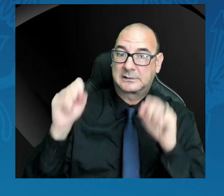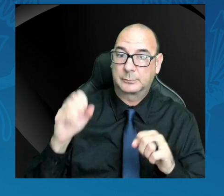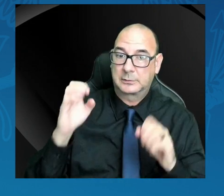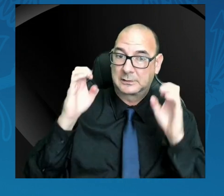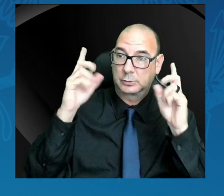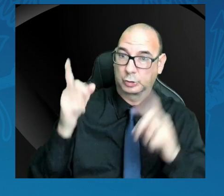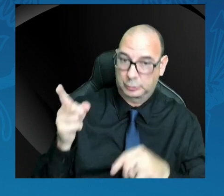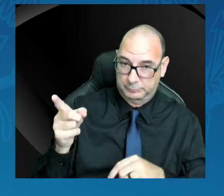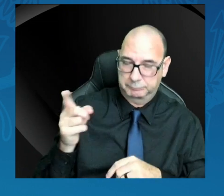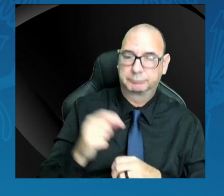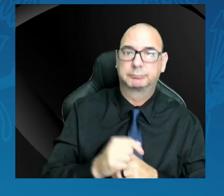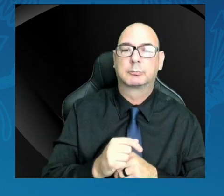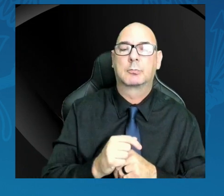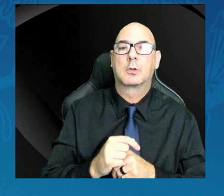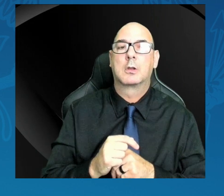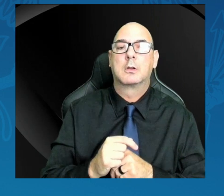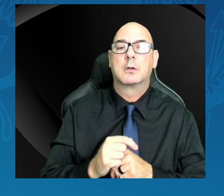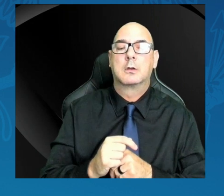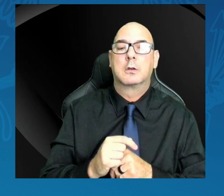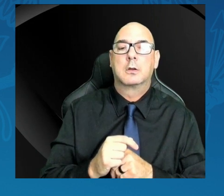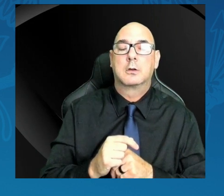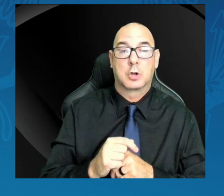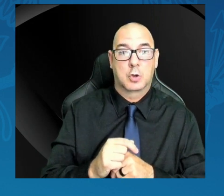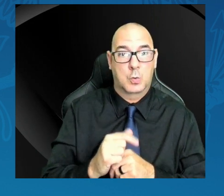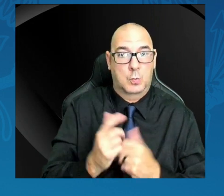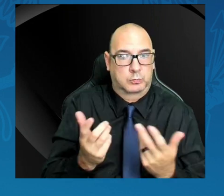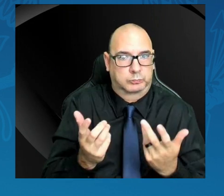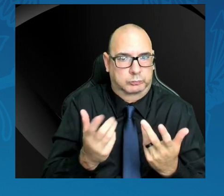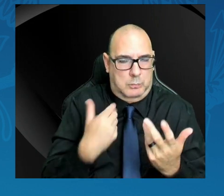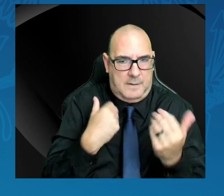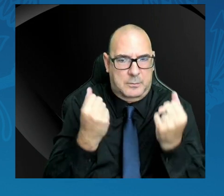I know we have a number of students today as well. Can I. Let's see all the students who are here.